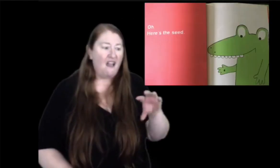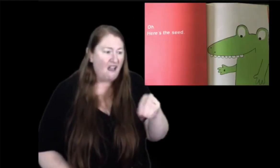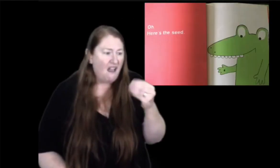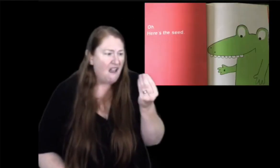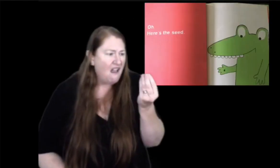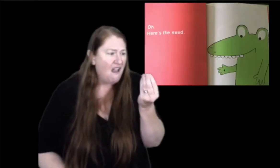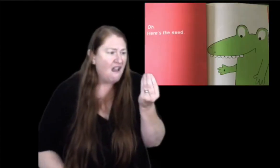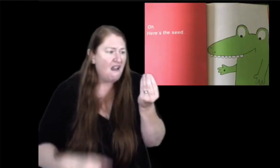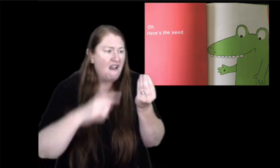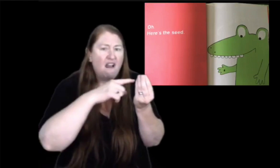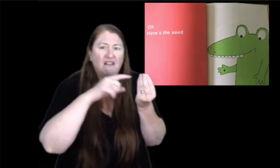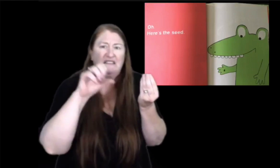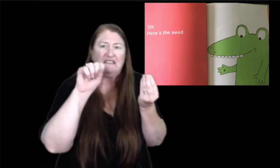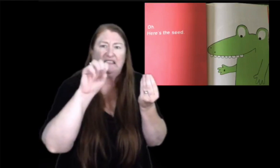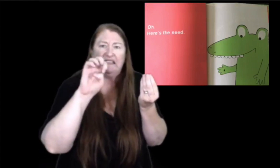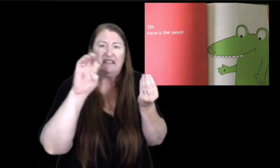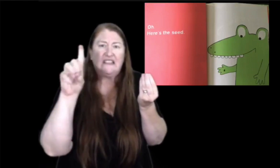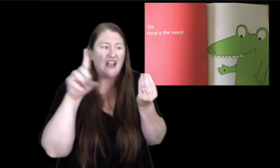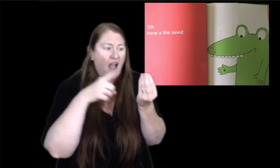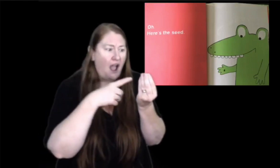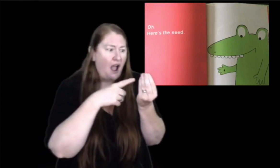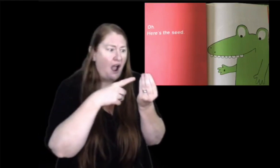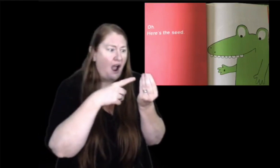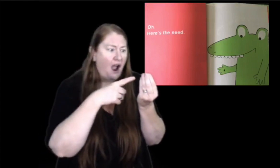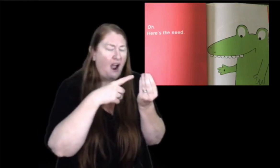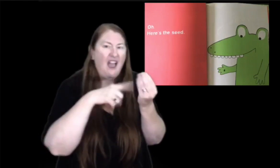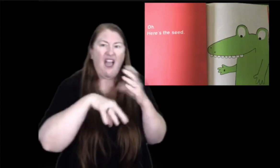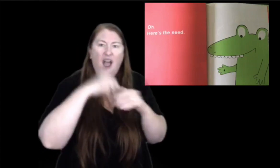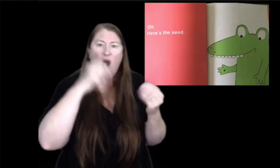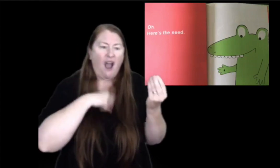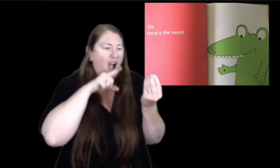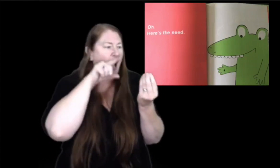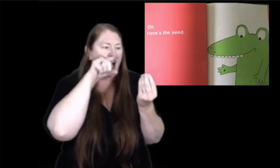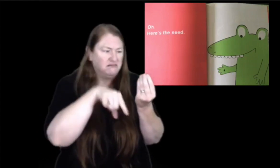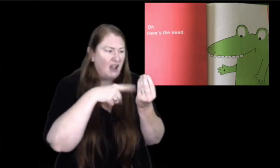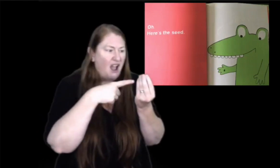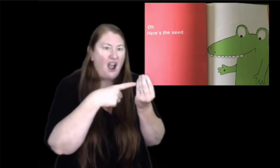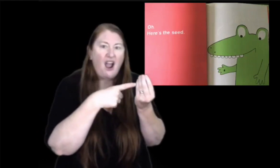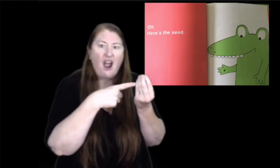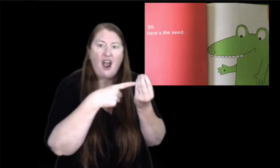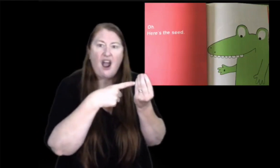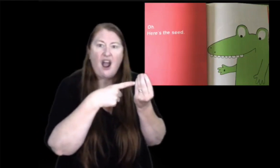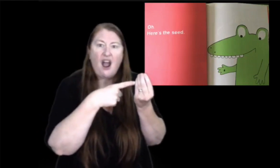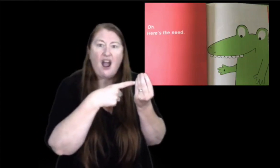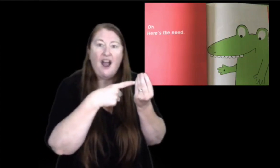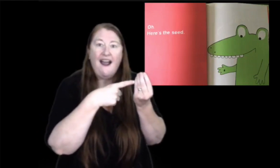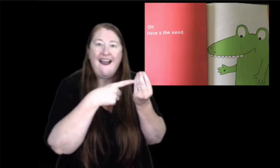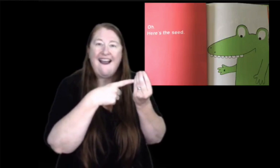This is the seed that came out of my mouth!